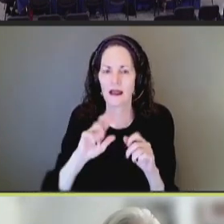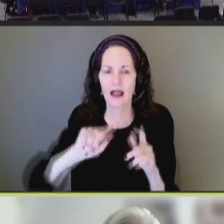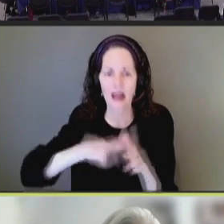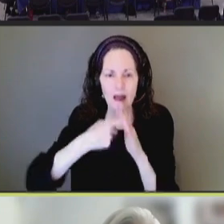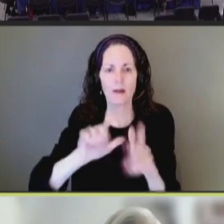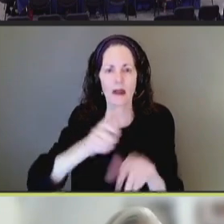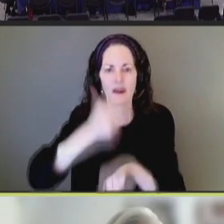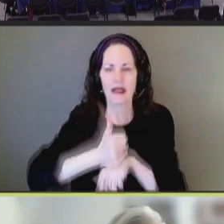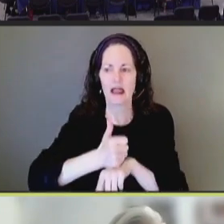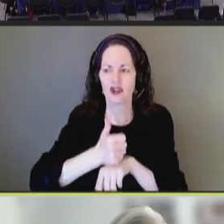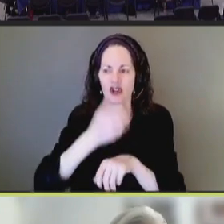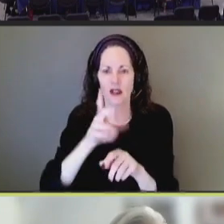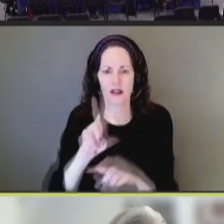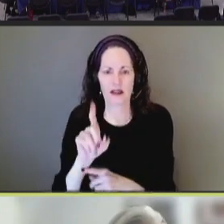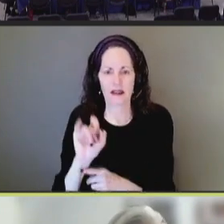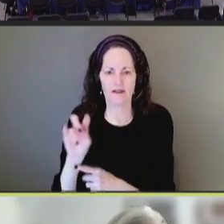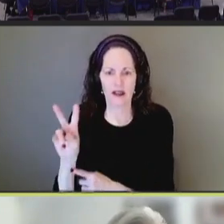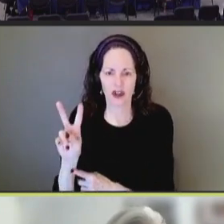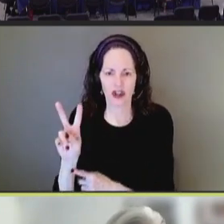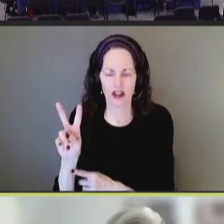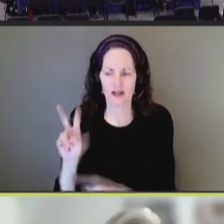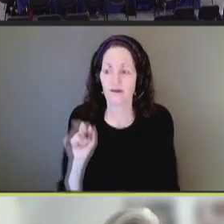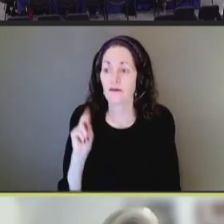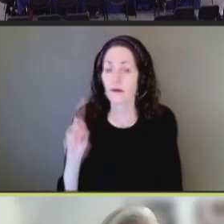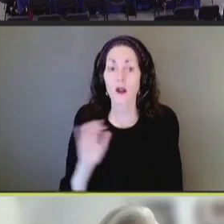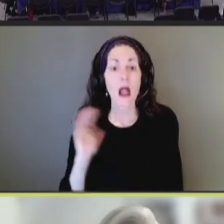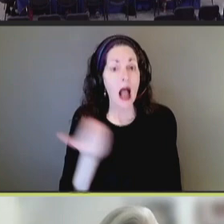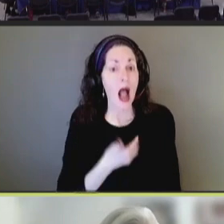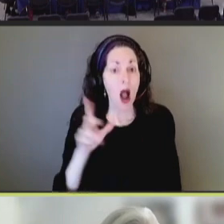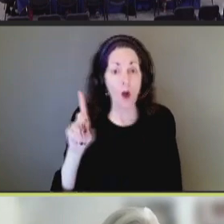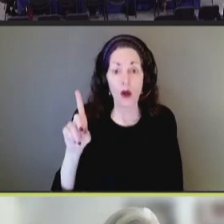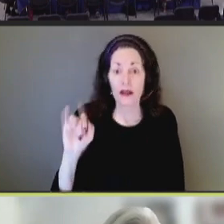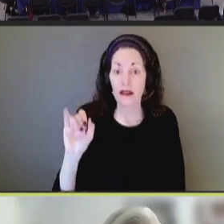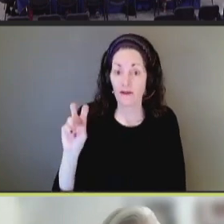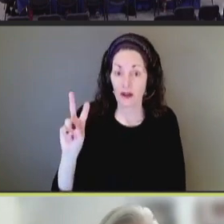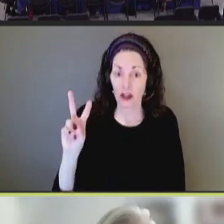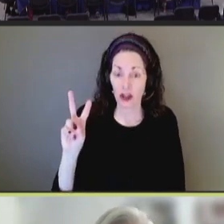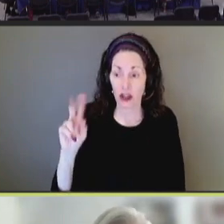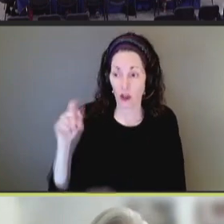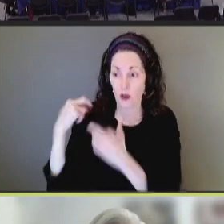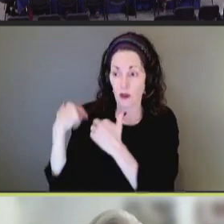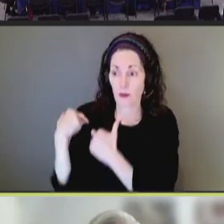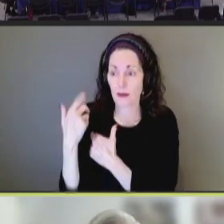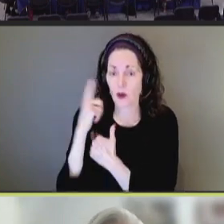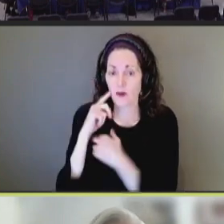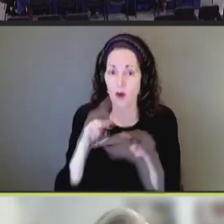And so, in our division, we are responsible for monitoring vaccination coverage. And we know that